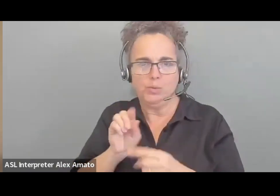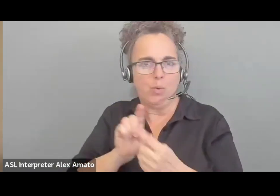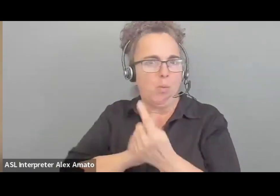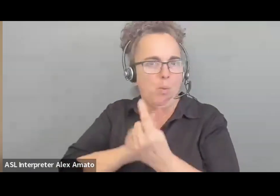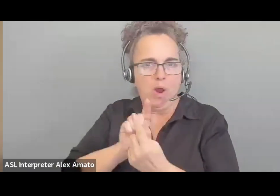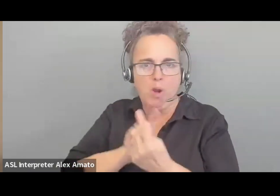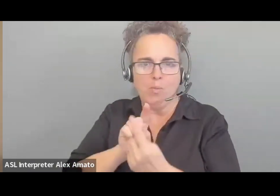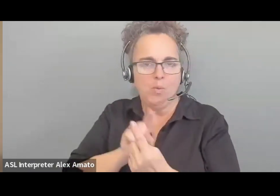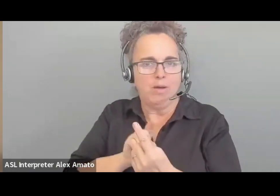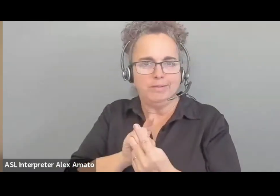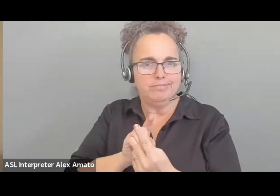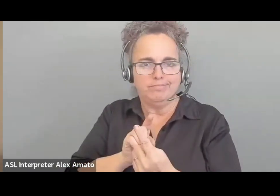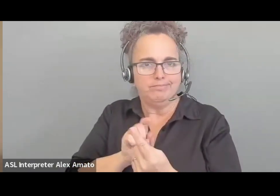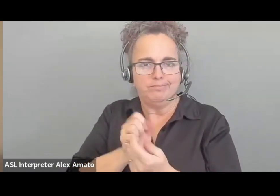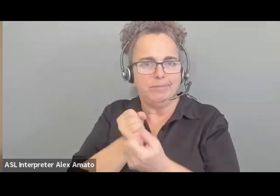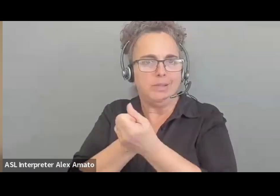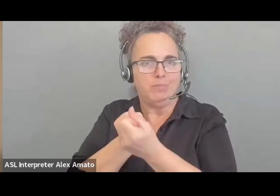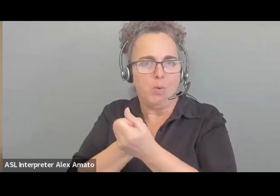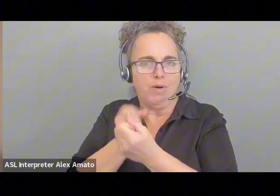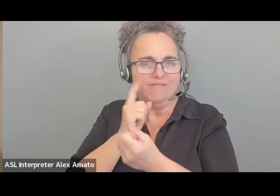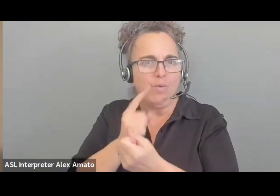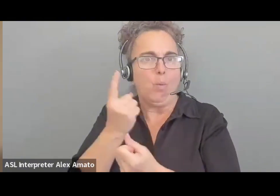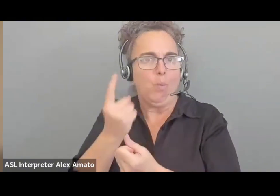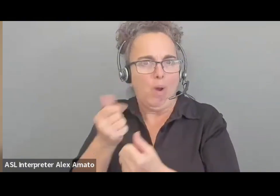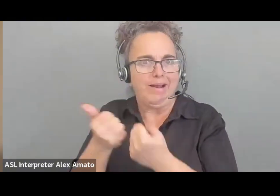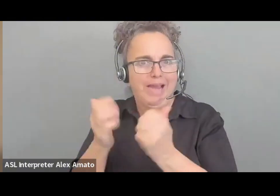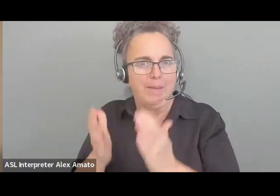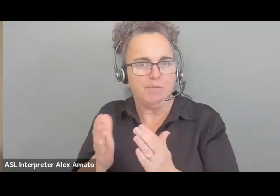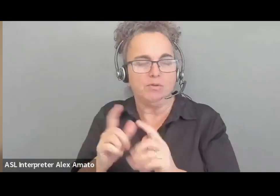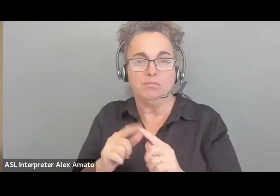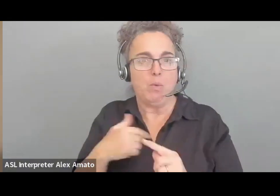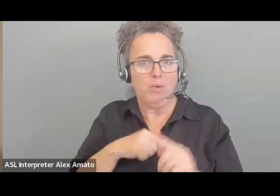for individual gamers, but we really focus on building technology.